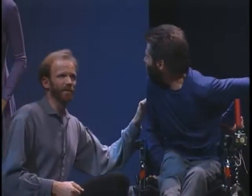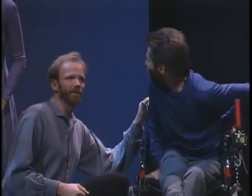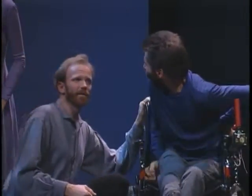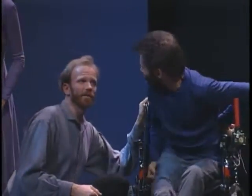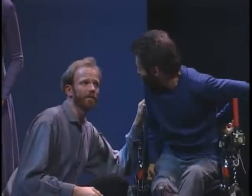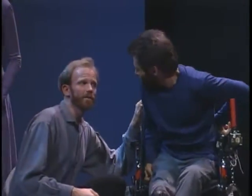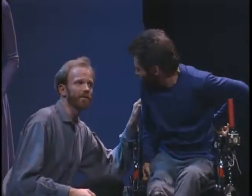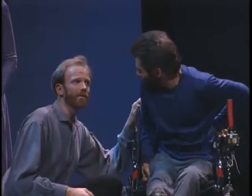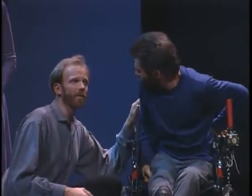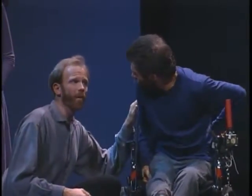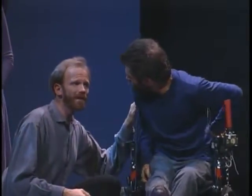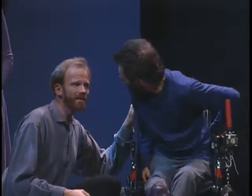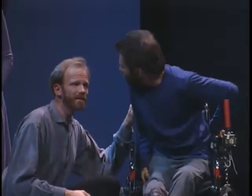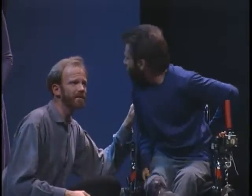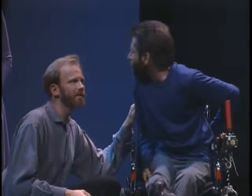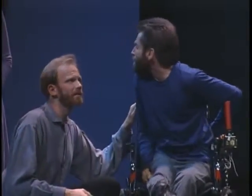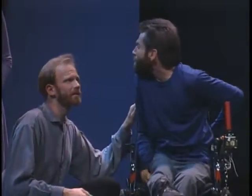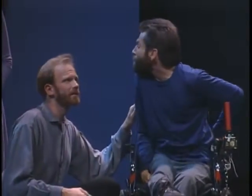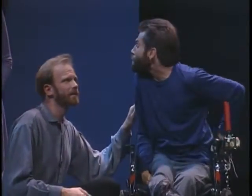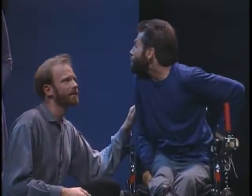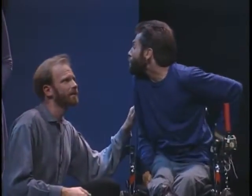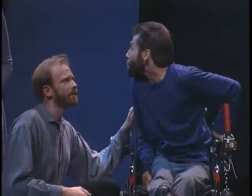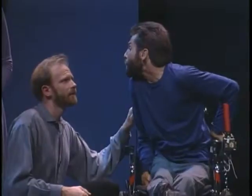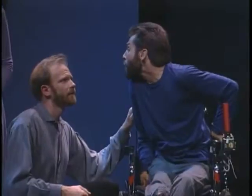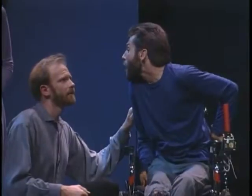you're a what